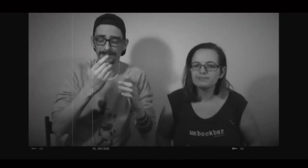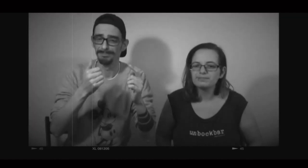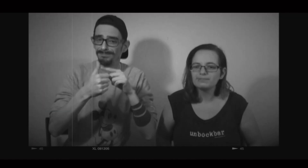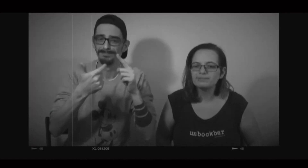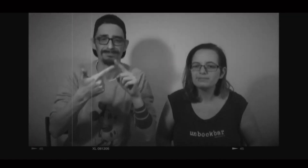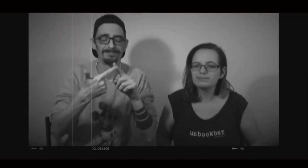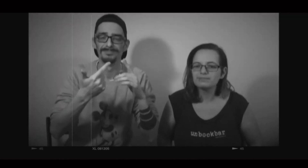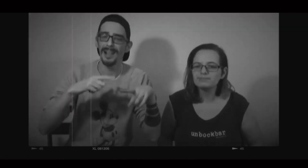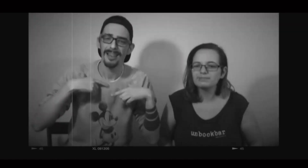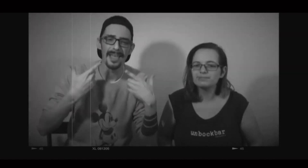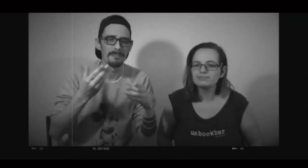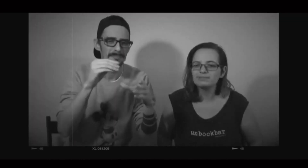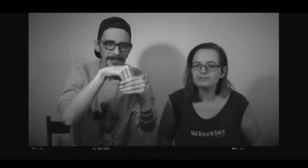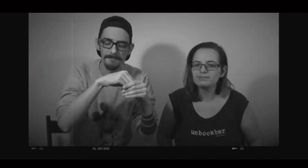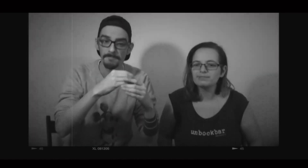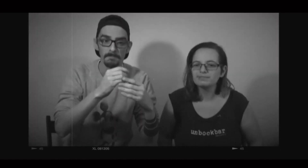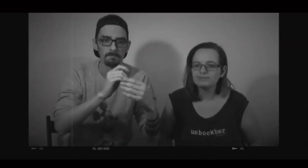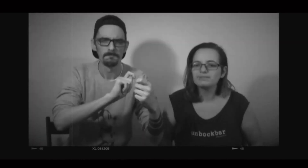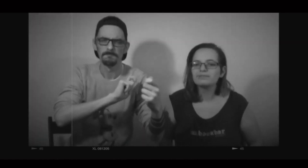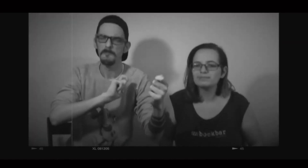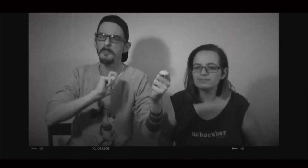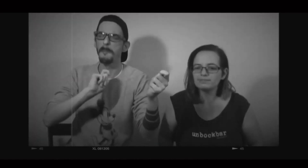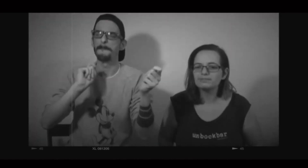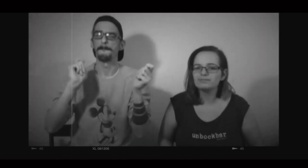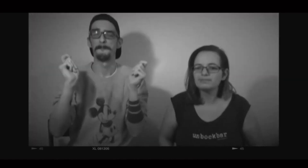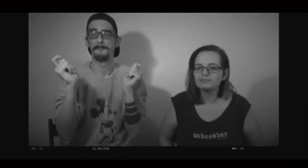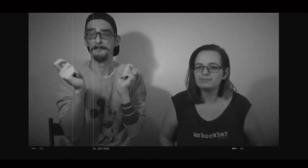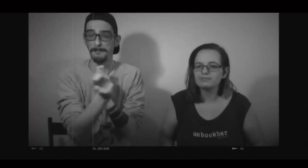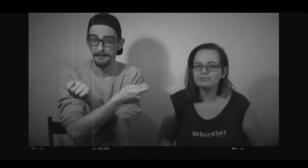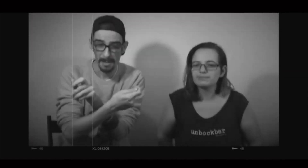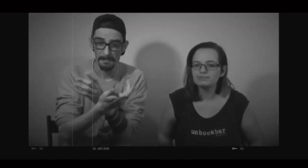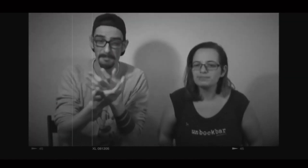That means his hearing existence is turned upside down.